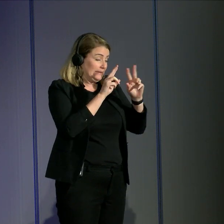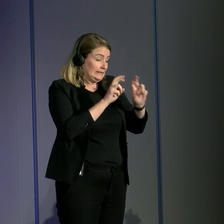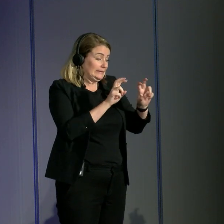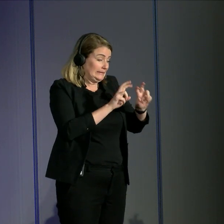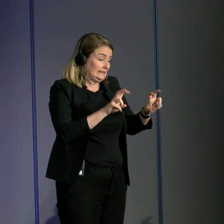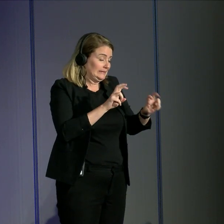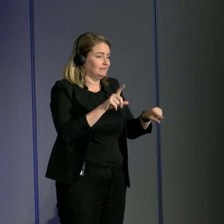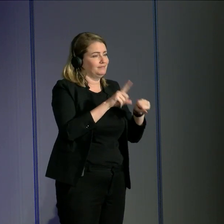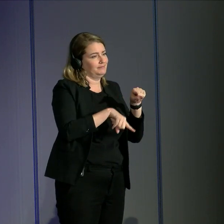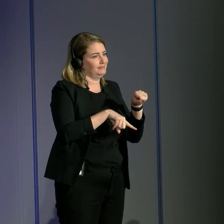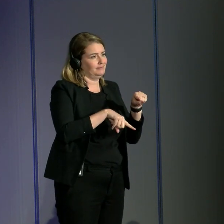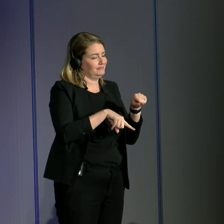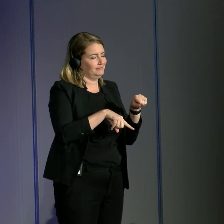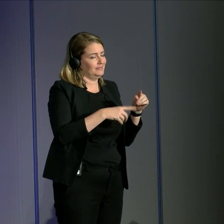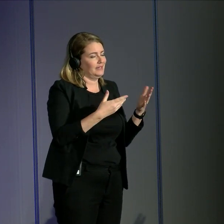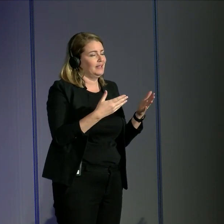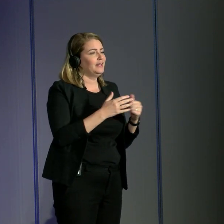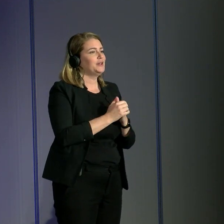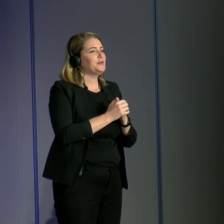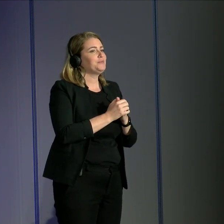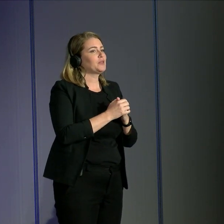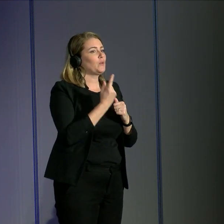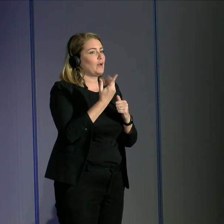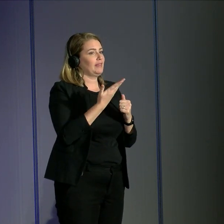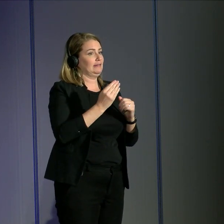And this is one of the things I want to be clear about.